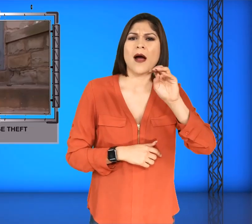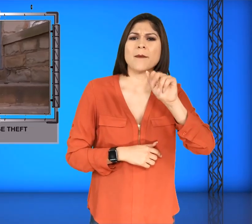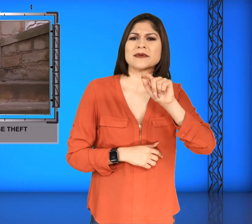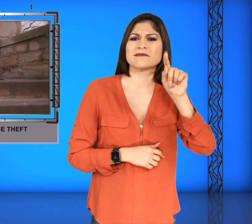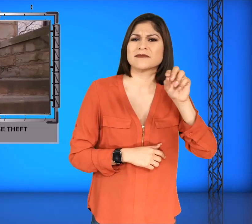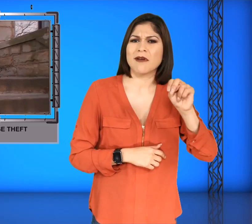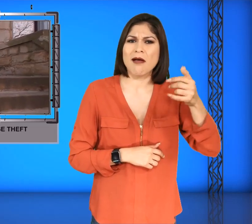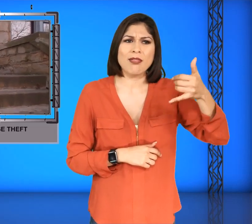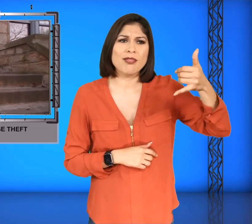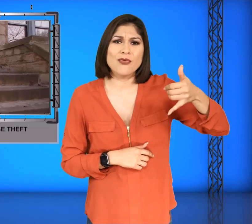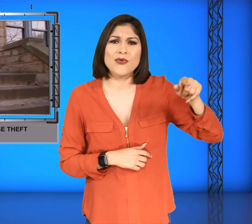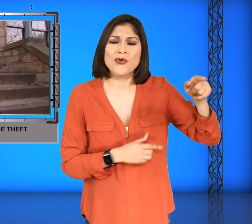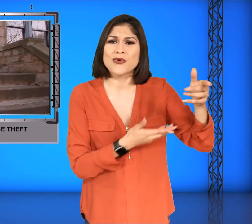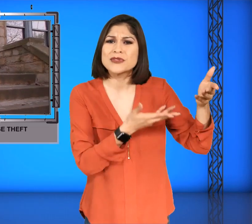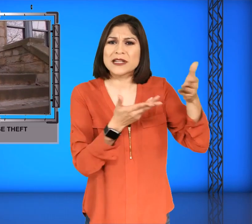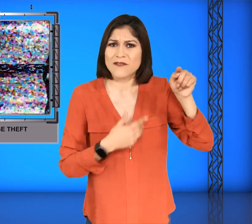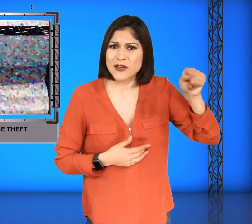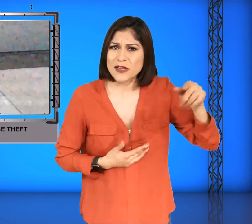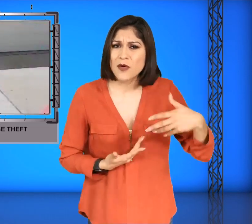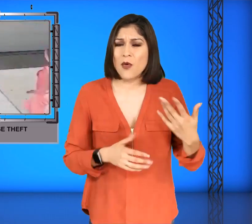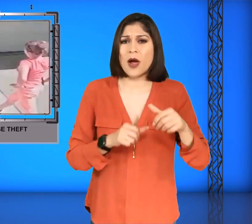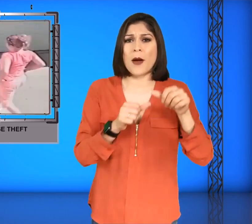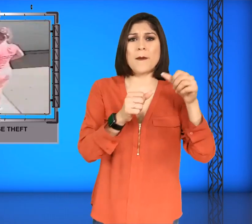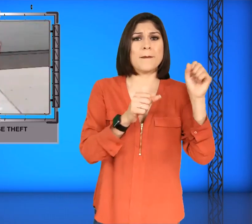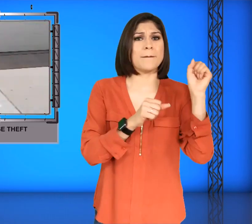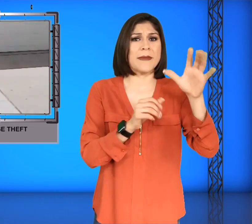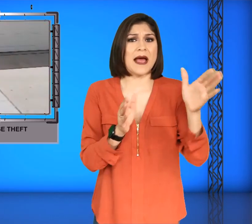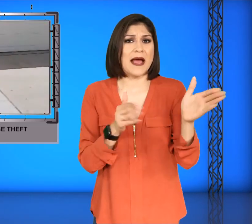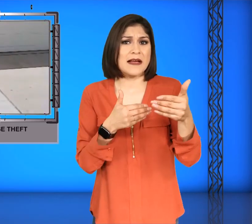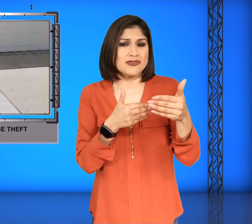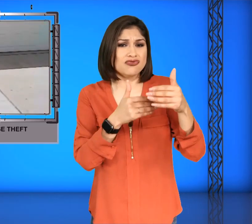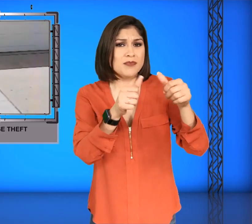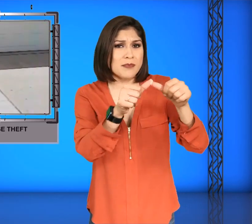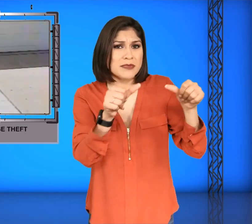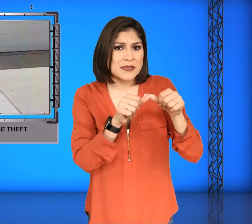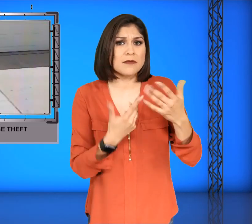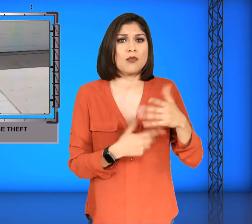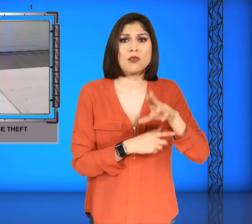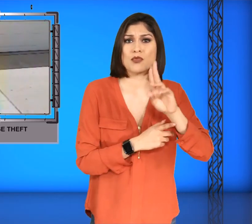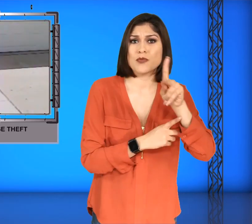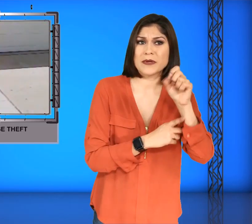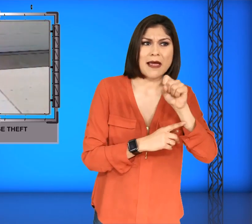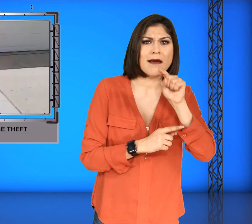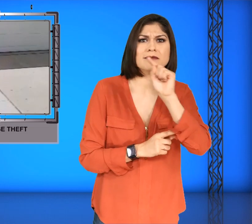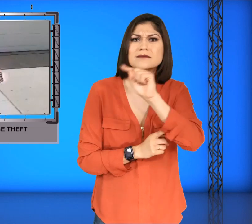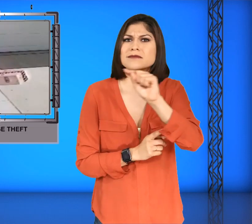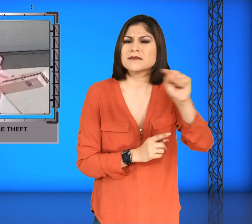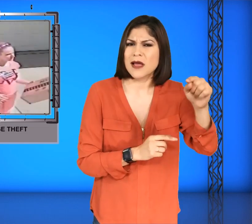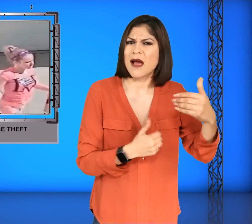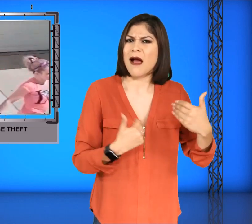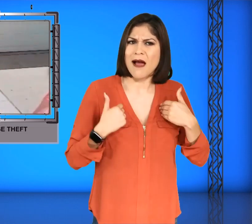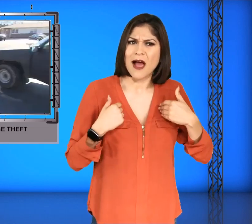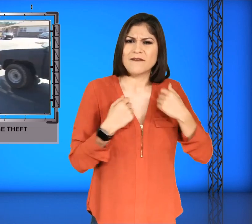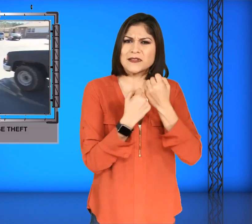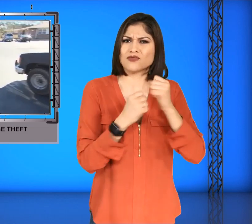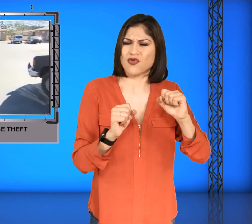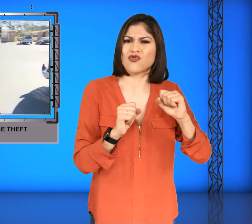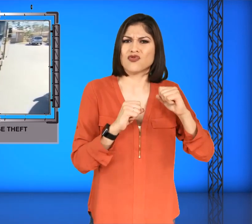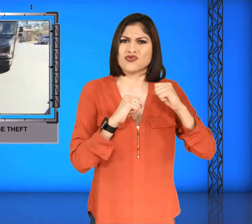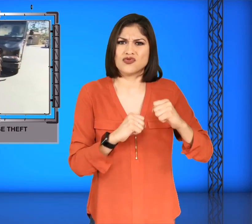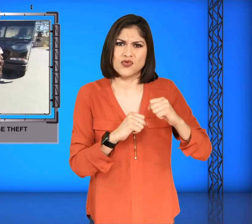Amazon Locker delivery, Package Concierge and UPS Access Point all allow packages to